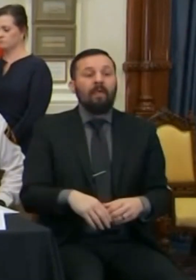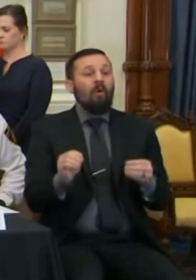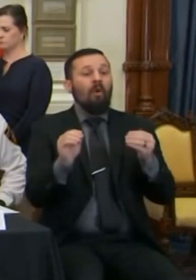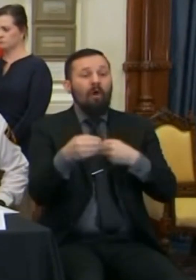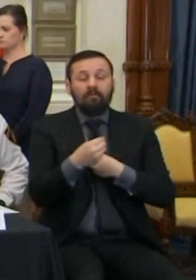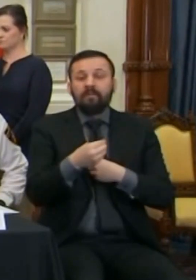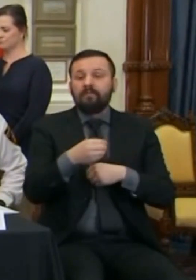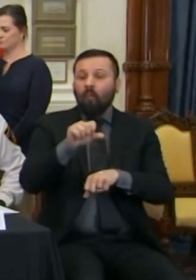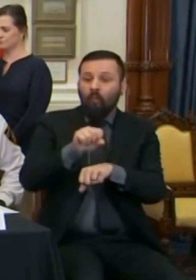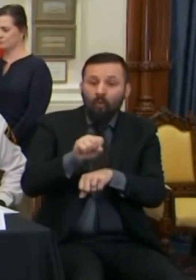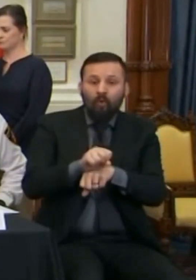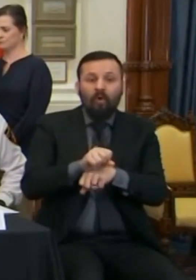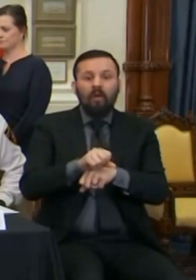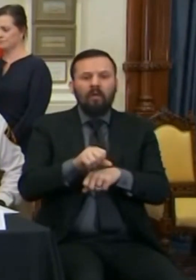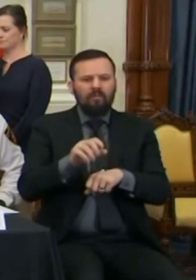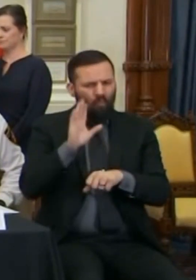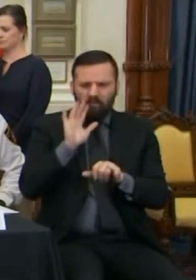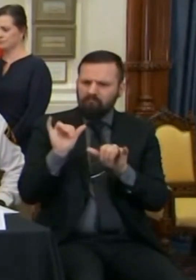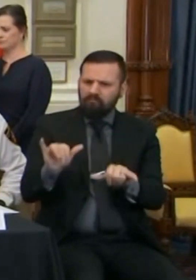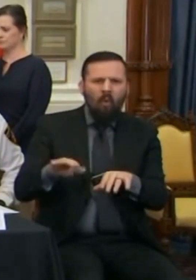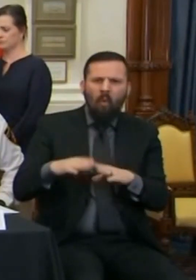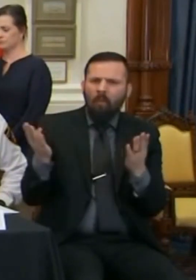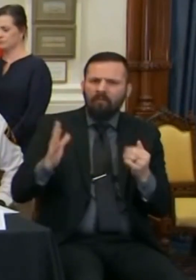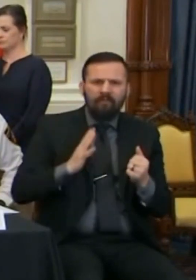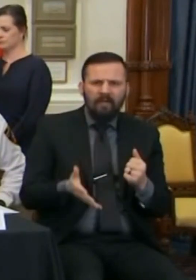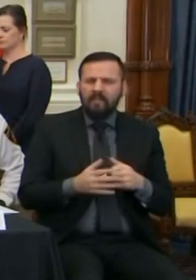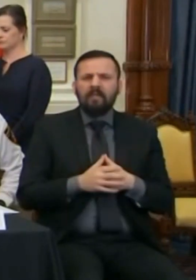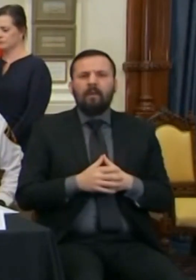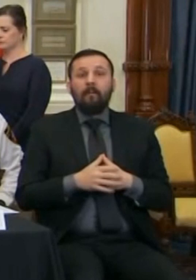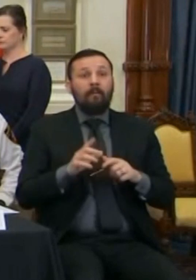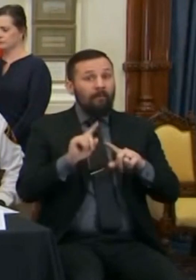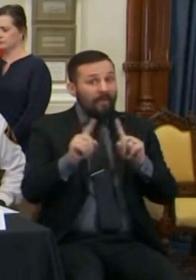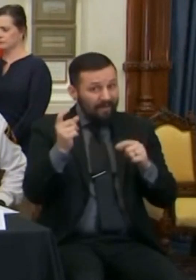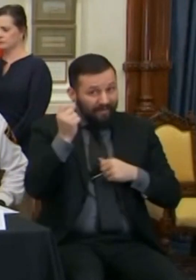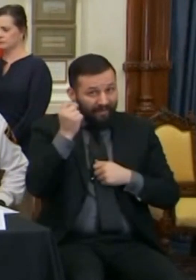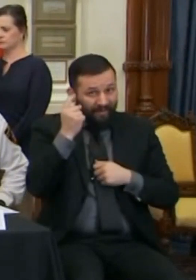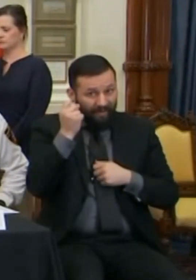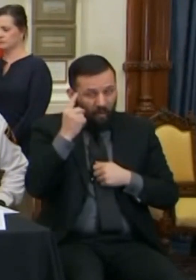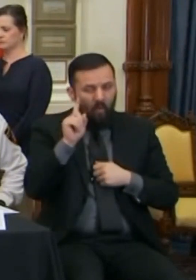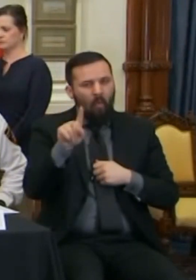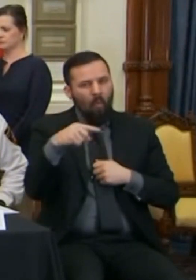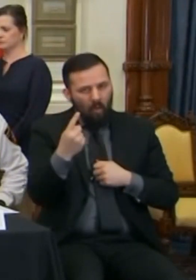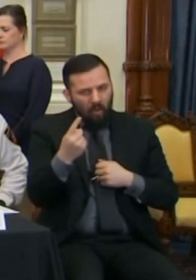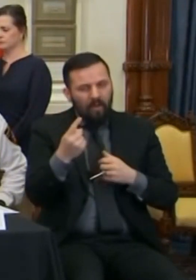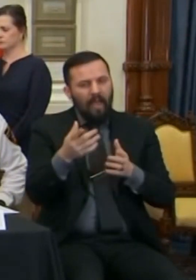workplaces they remain open but should only ask for essential employees to